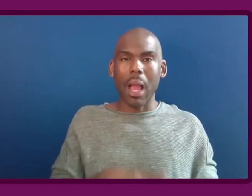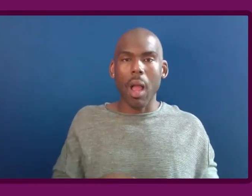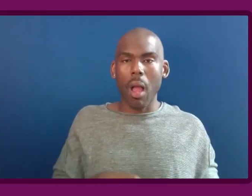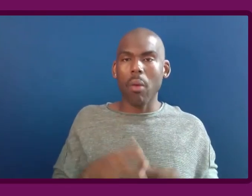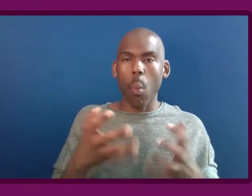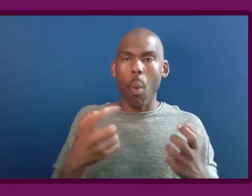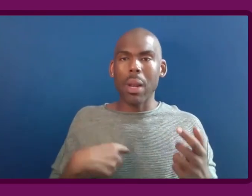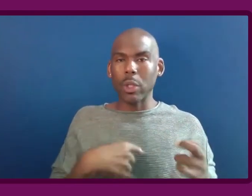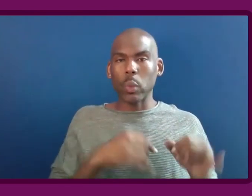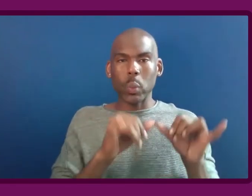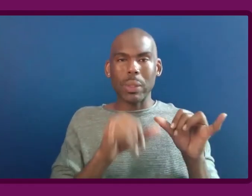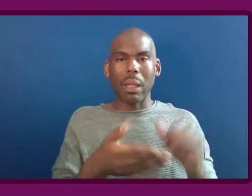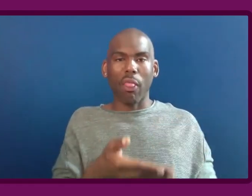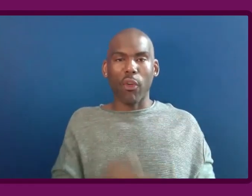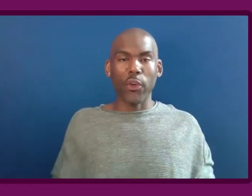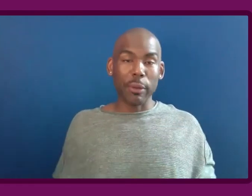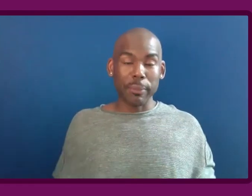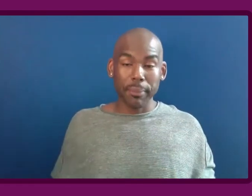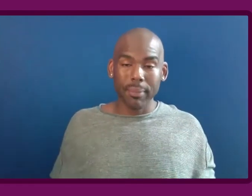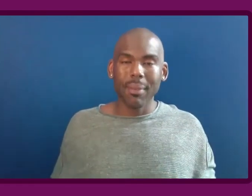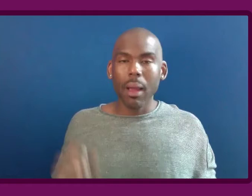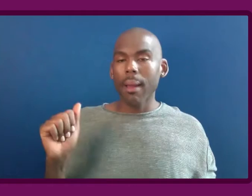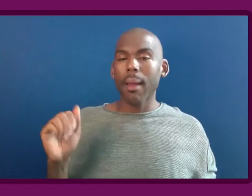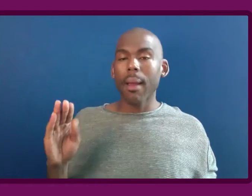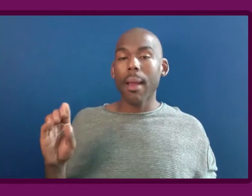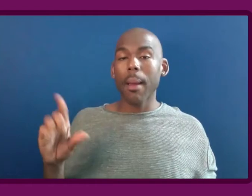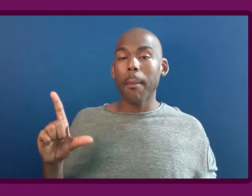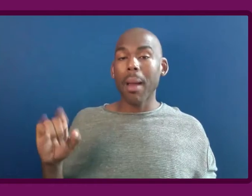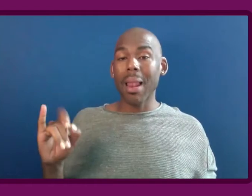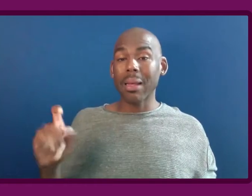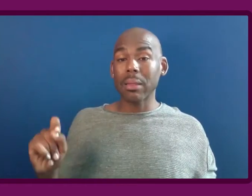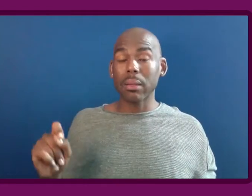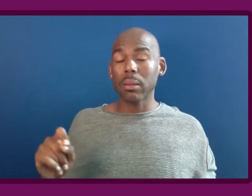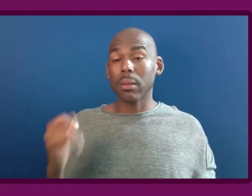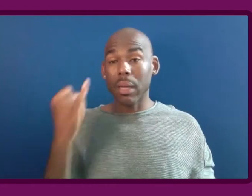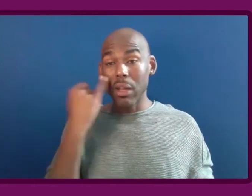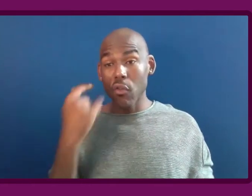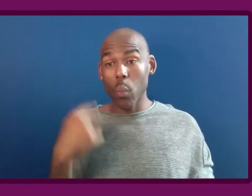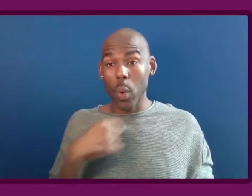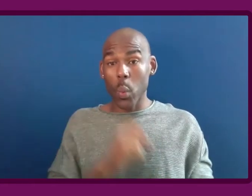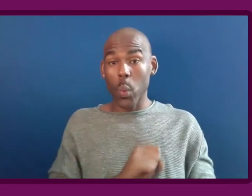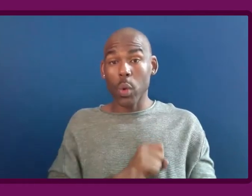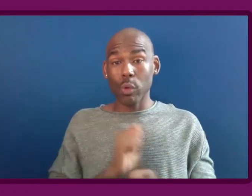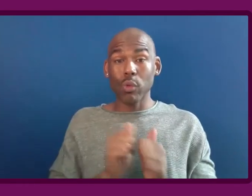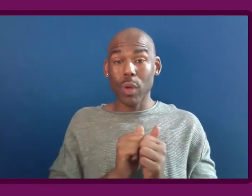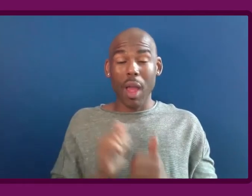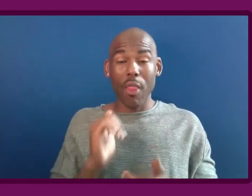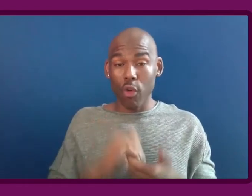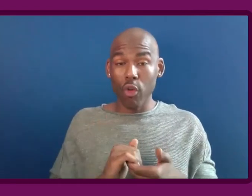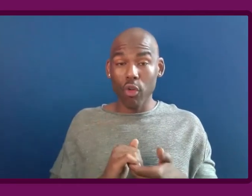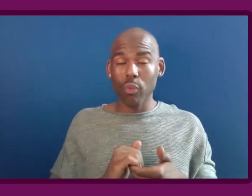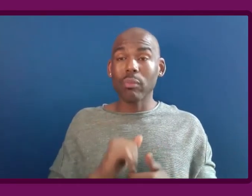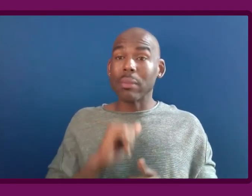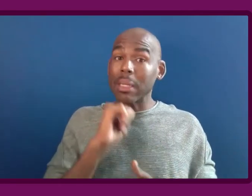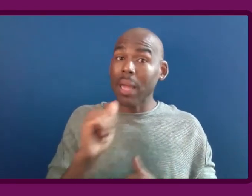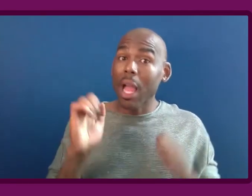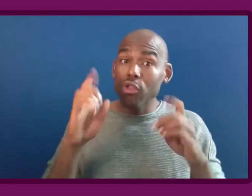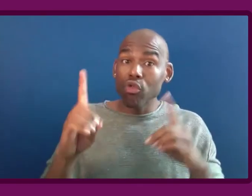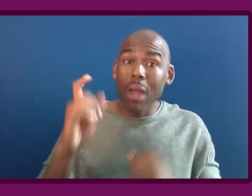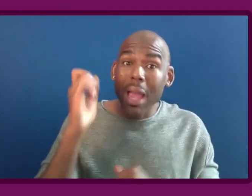rise. Stay there." Ashley Inkumsah: Exactly. Maryangel Garcia-Ramos: We have a big power, if we do it collectively. It's not like we have to go and educate